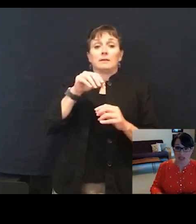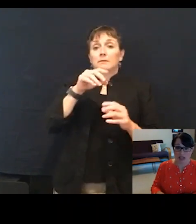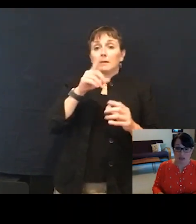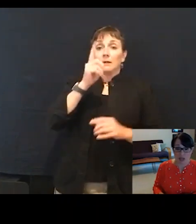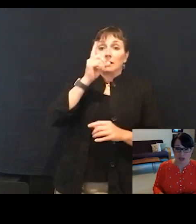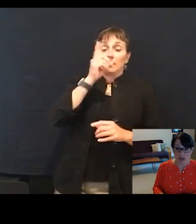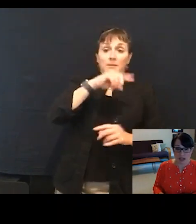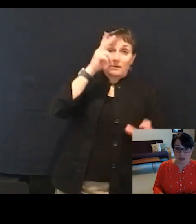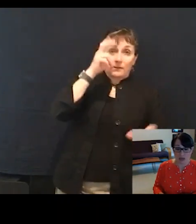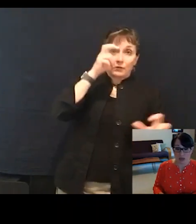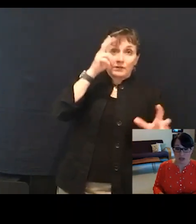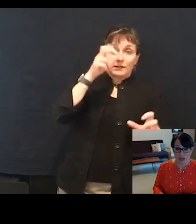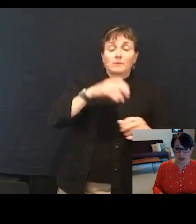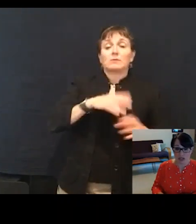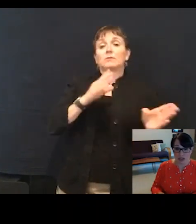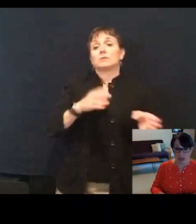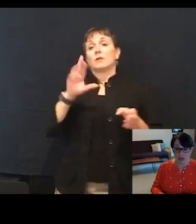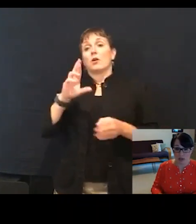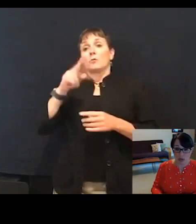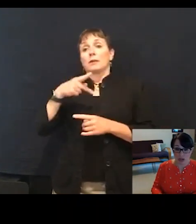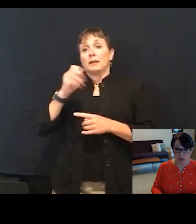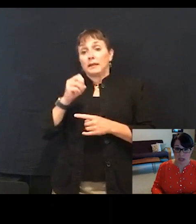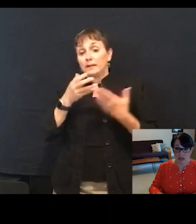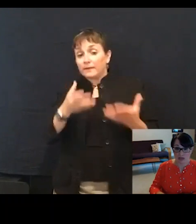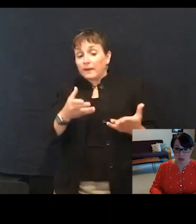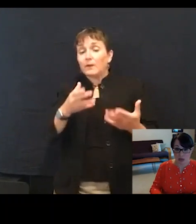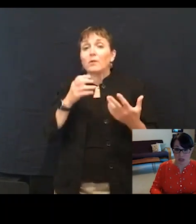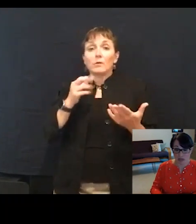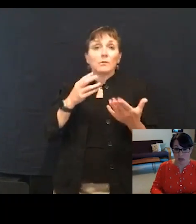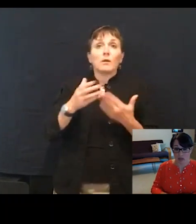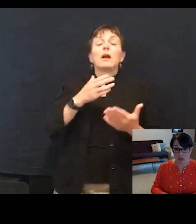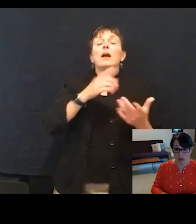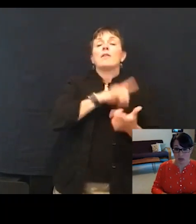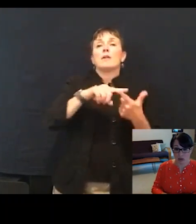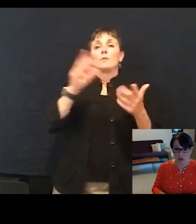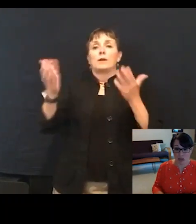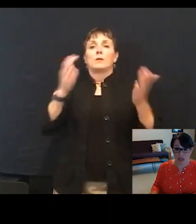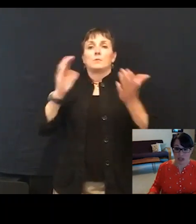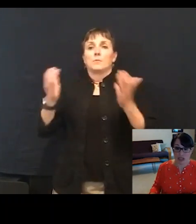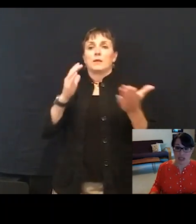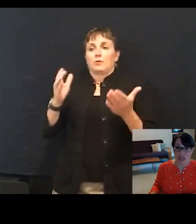and compared that to what we saw in non-human primate photoreceptors versus RPE.